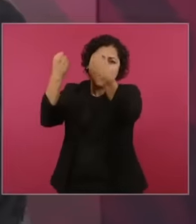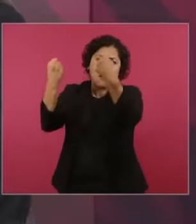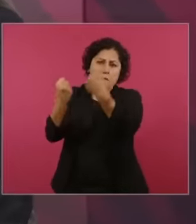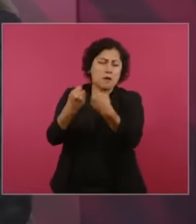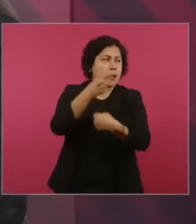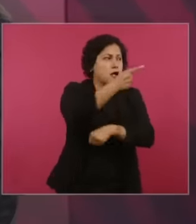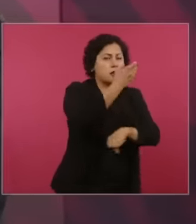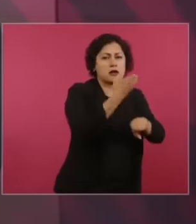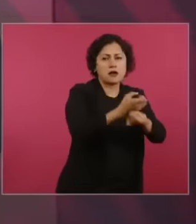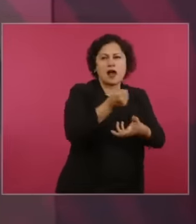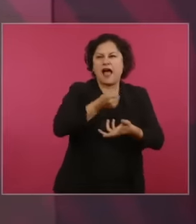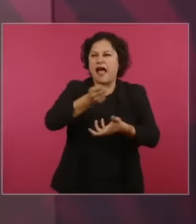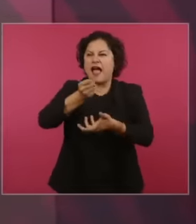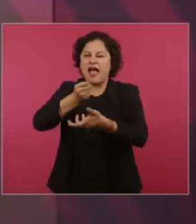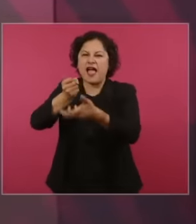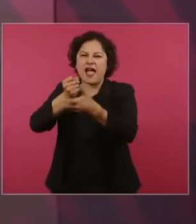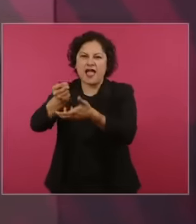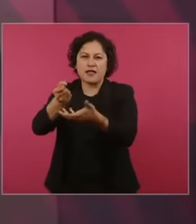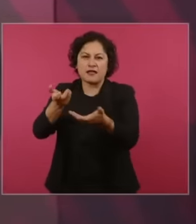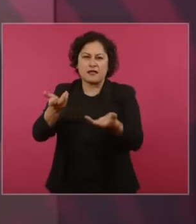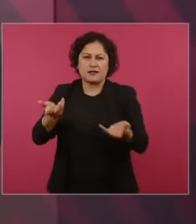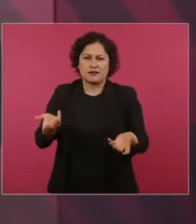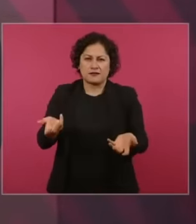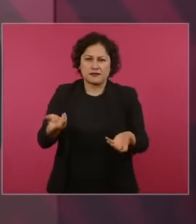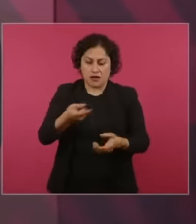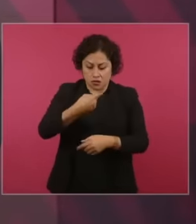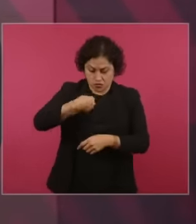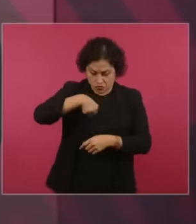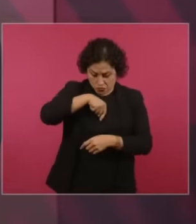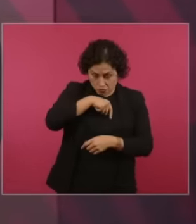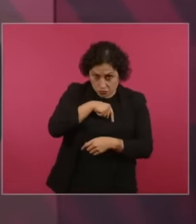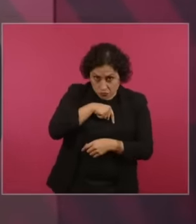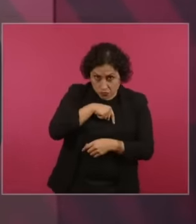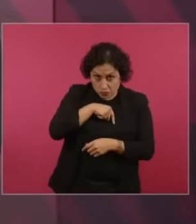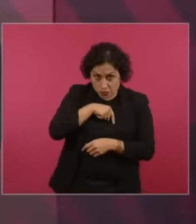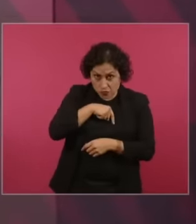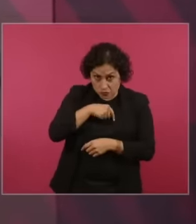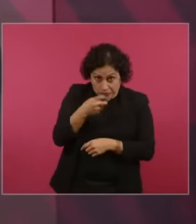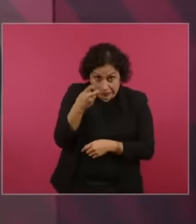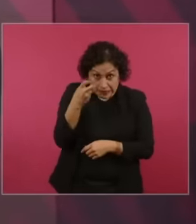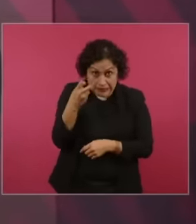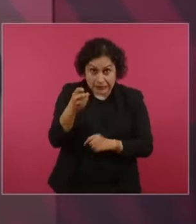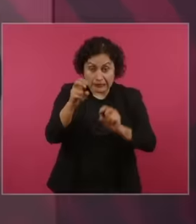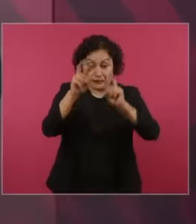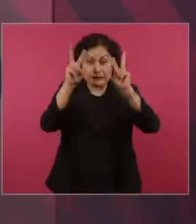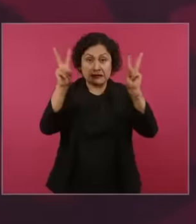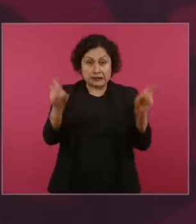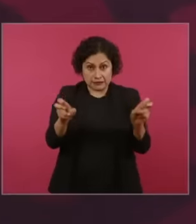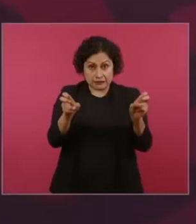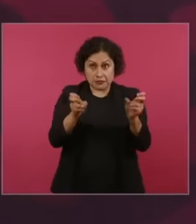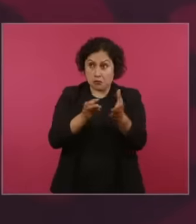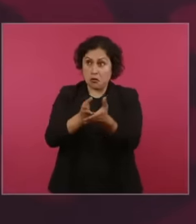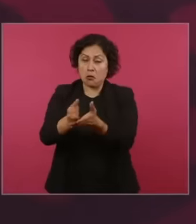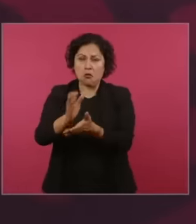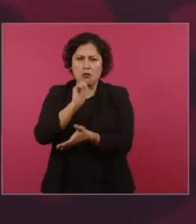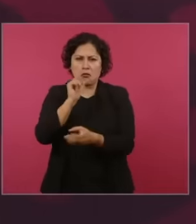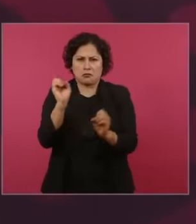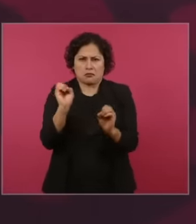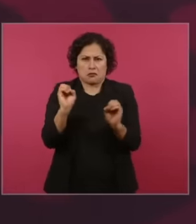that or why don't they liberate